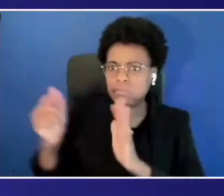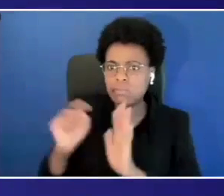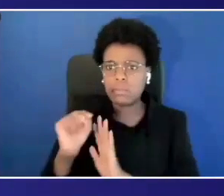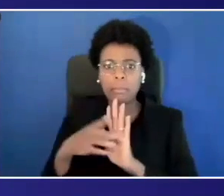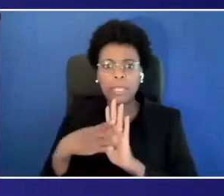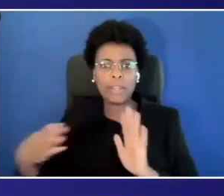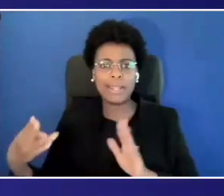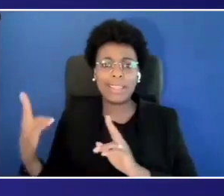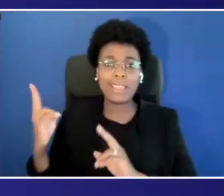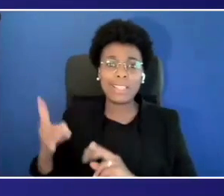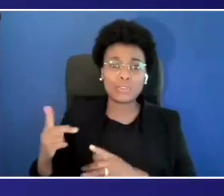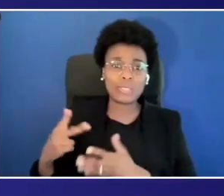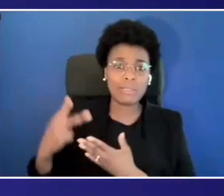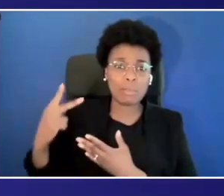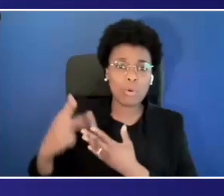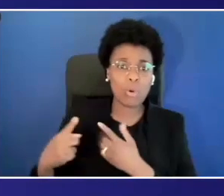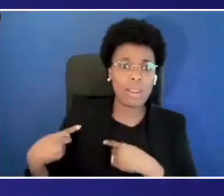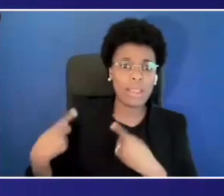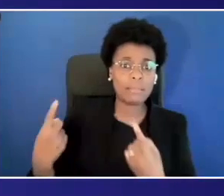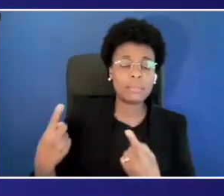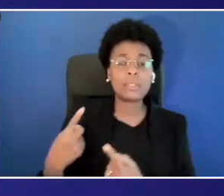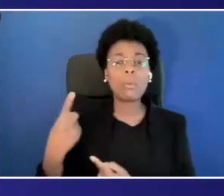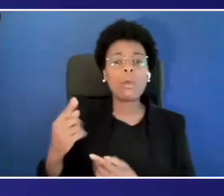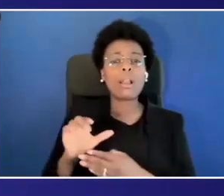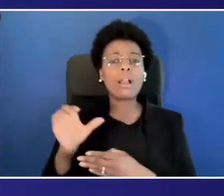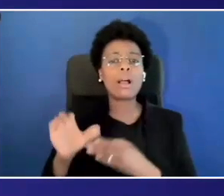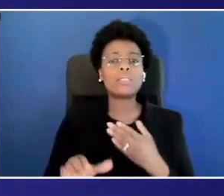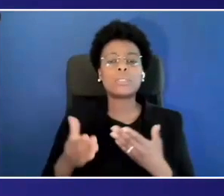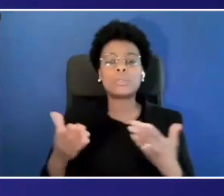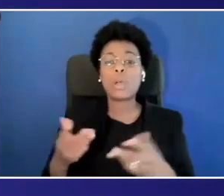One of the consequences of this chaos is borrowers finding that they are losing months that should count towards either PSLF or IDR loan forgiveness due to events out of their control.